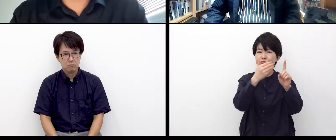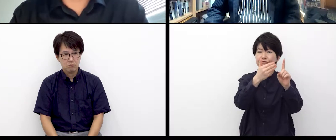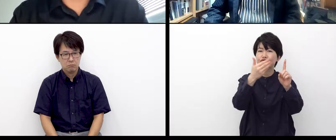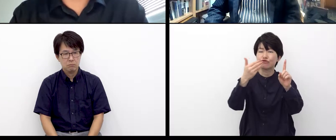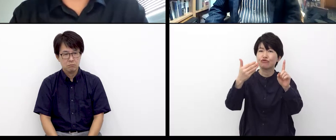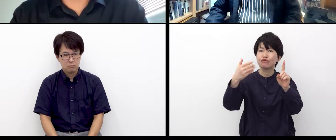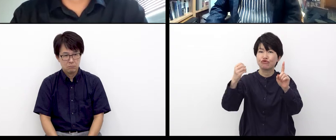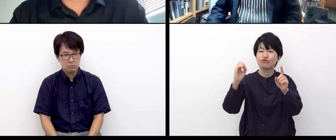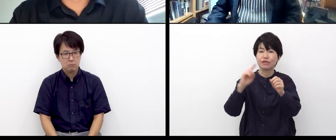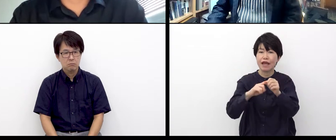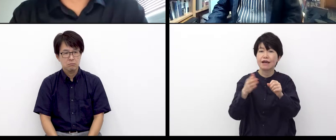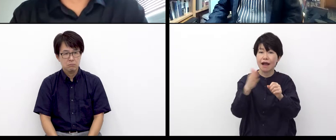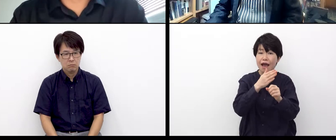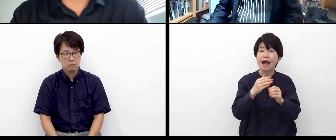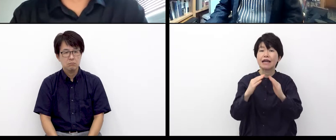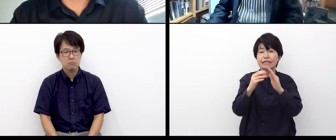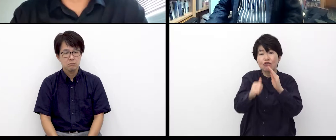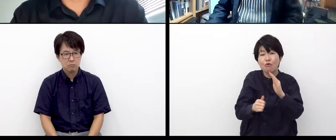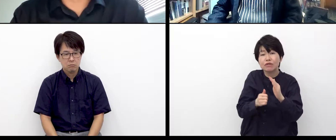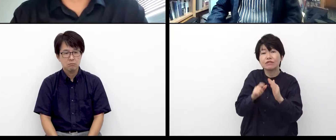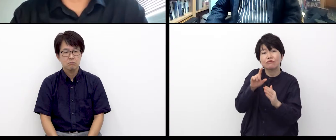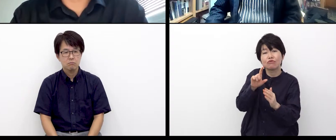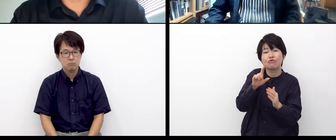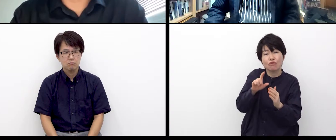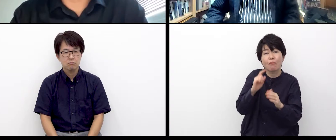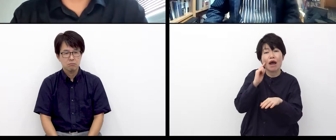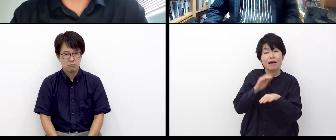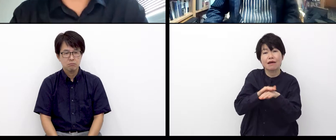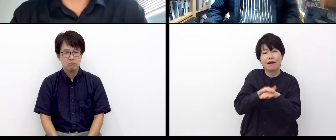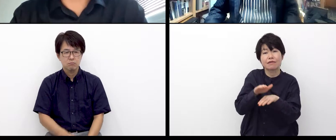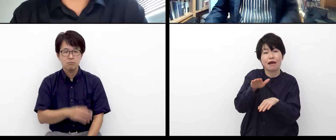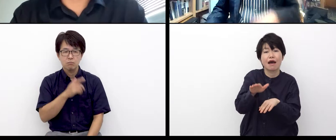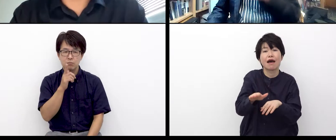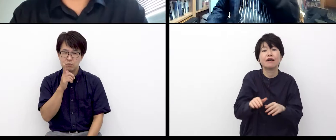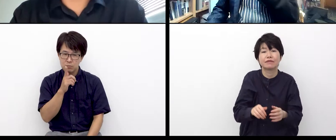and, as for example of “hikikomori”, we had reports